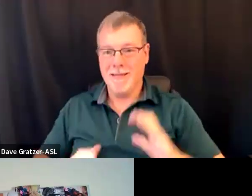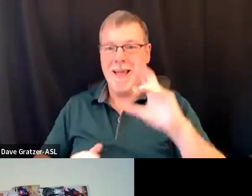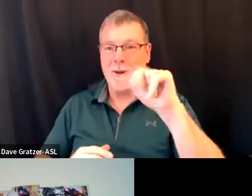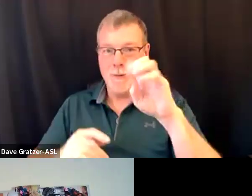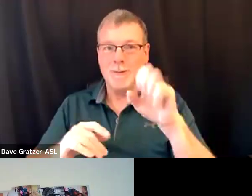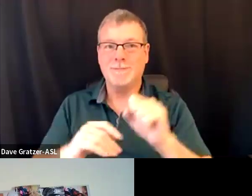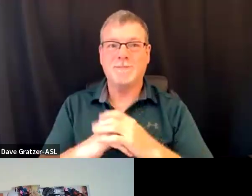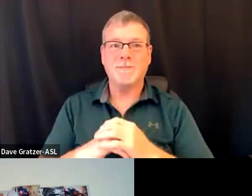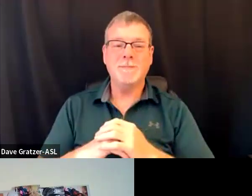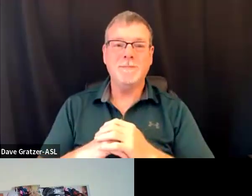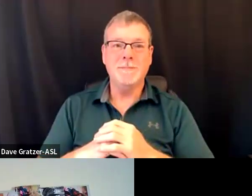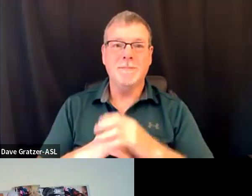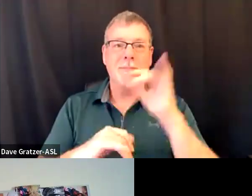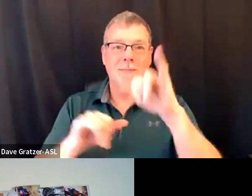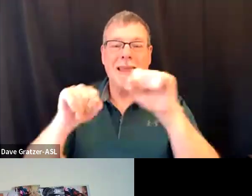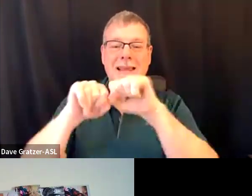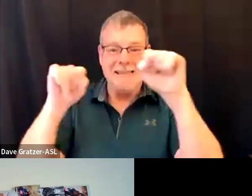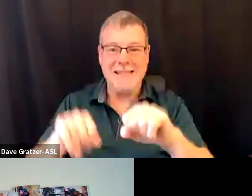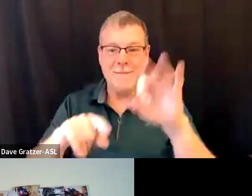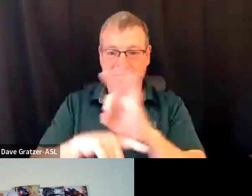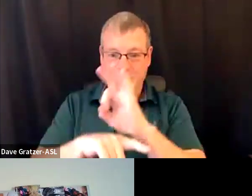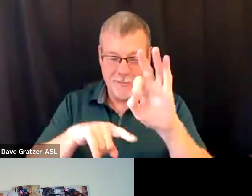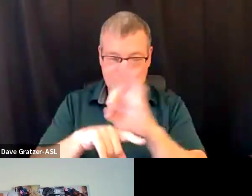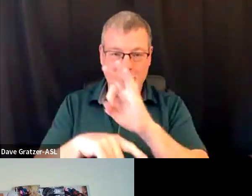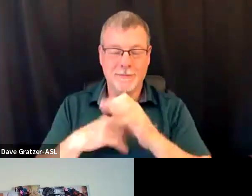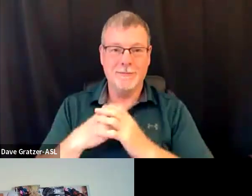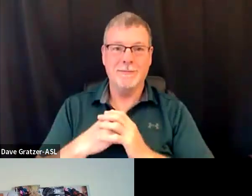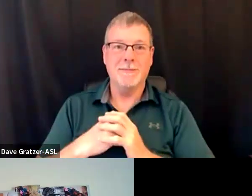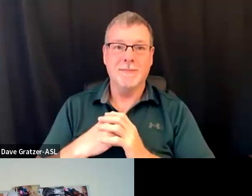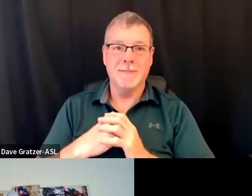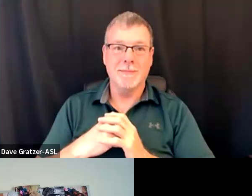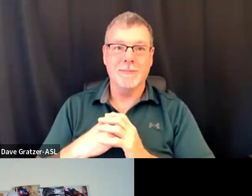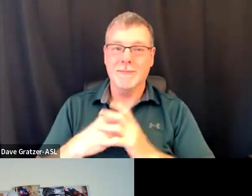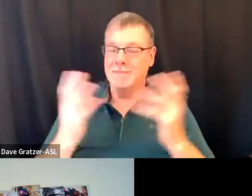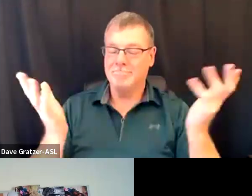That is a system functionality.